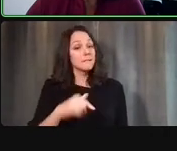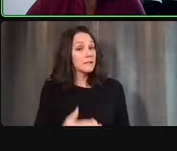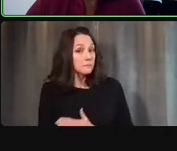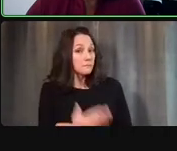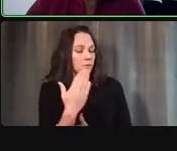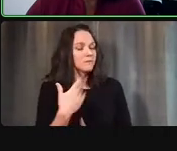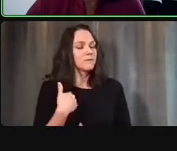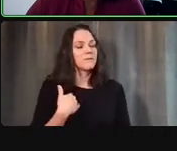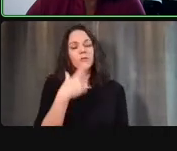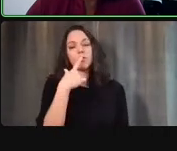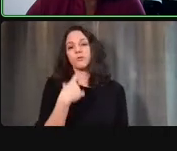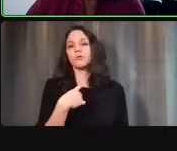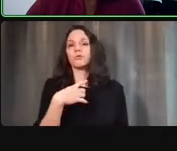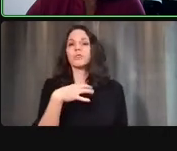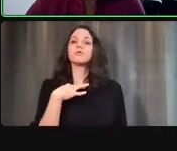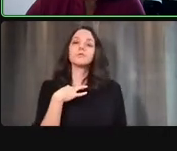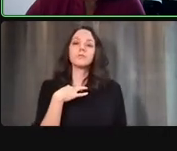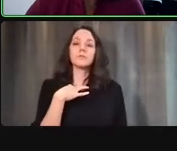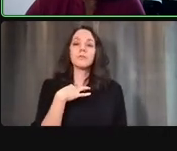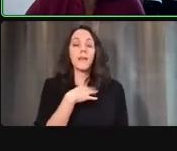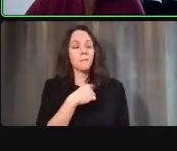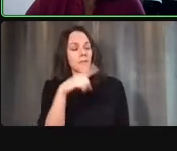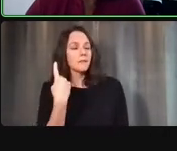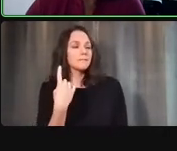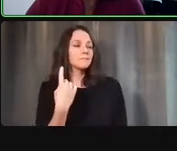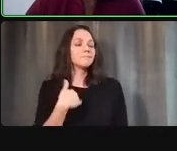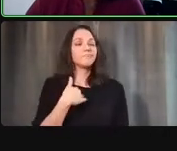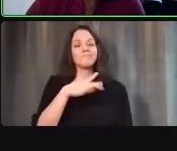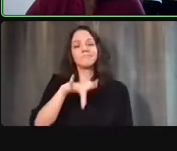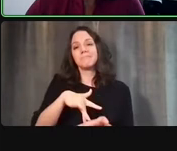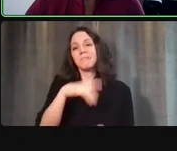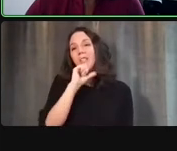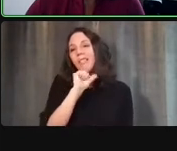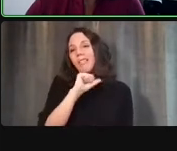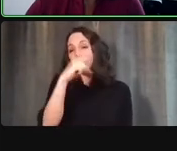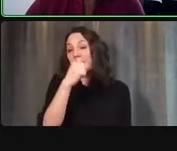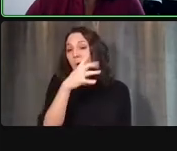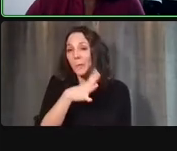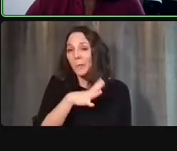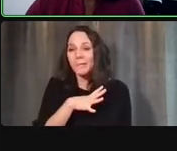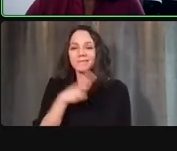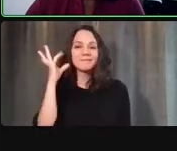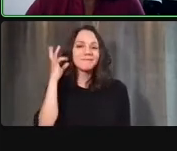I'm a black woman in middle aged black woman curly hair. I'm in an office setting,